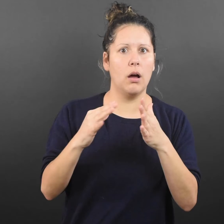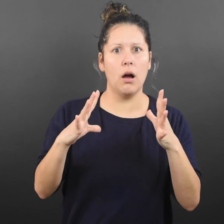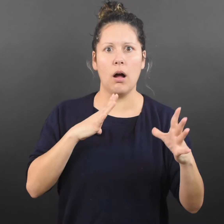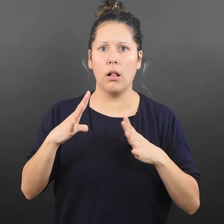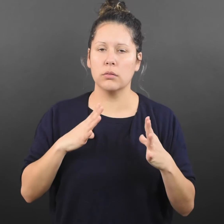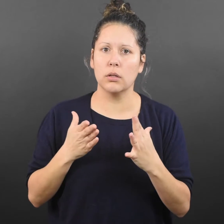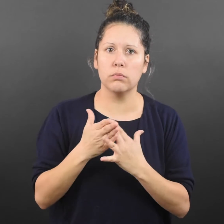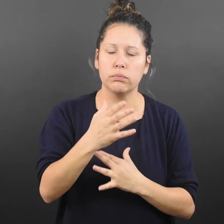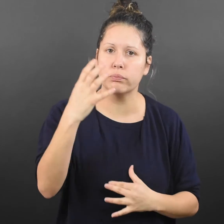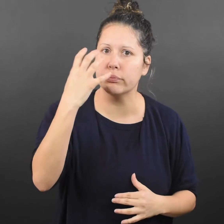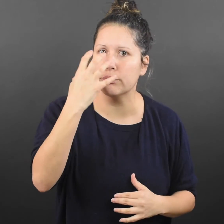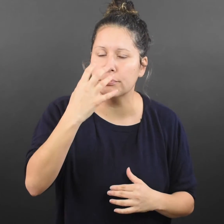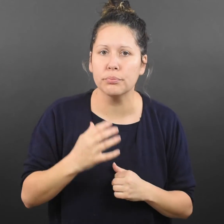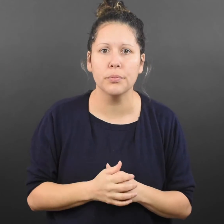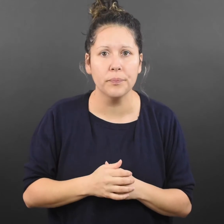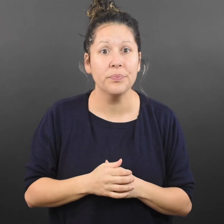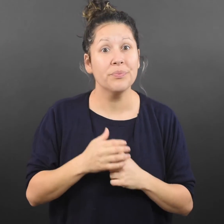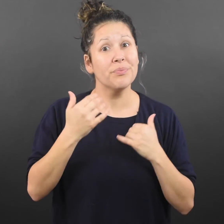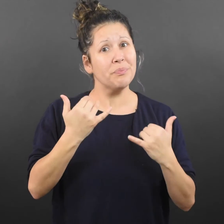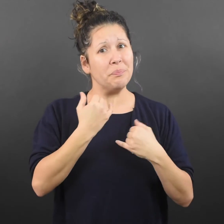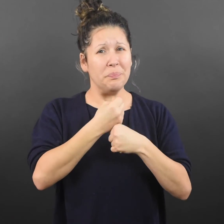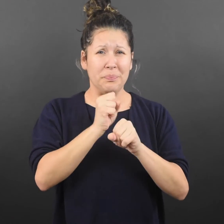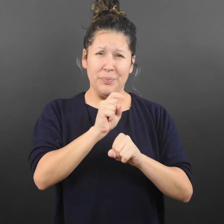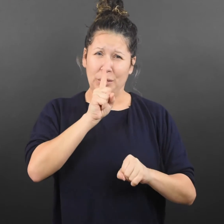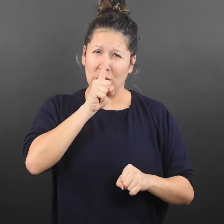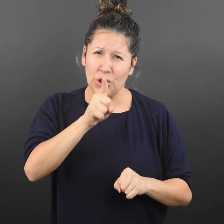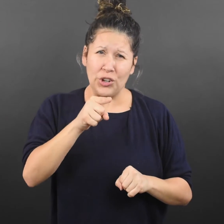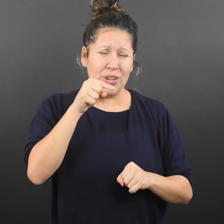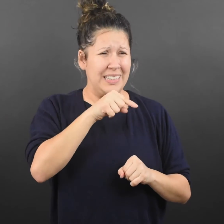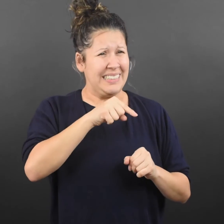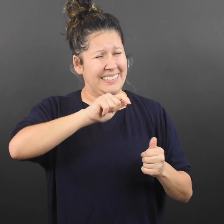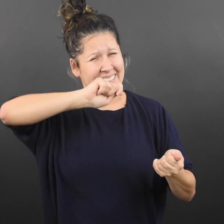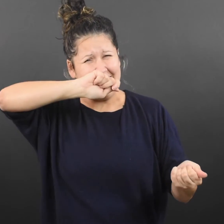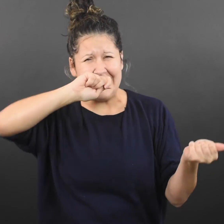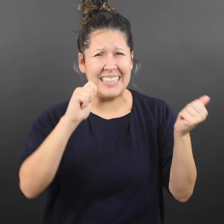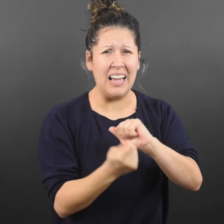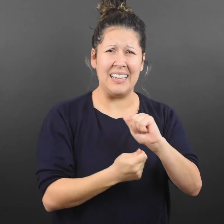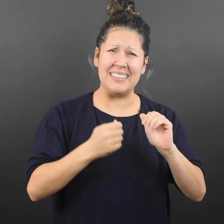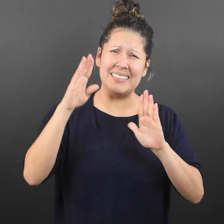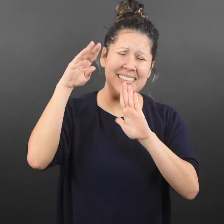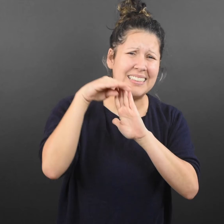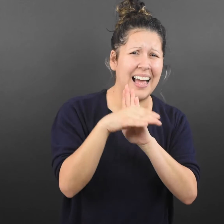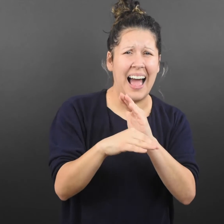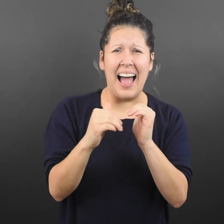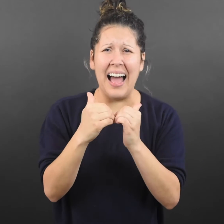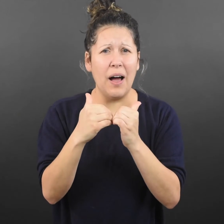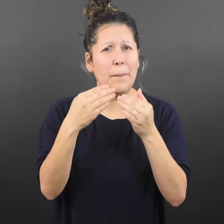but in order for things to change the public needs to do its part – get vaccinated, get a